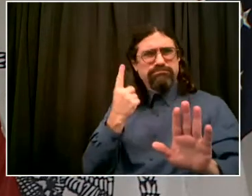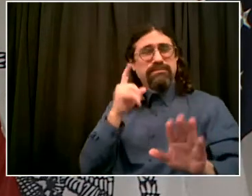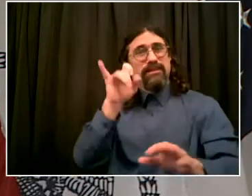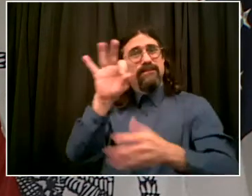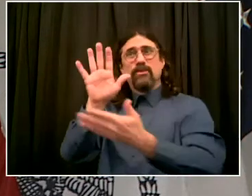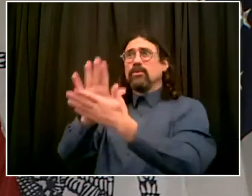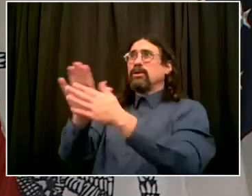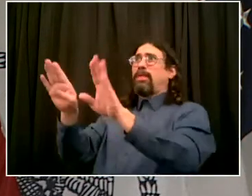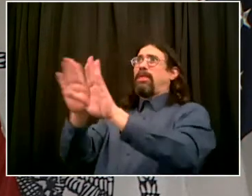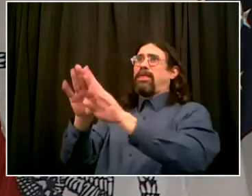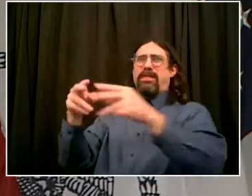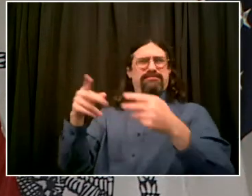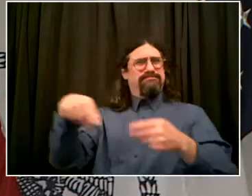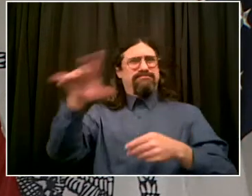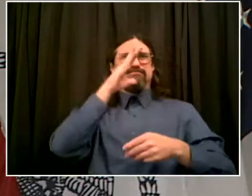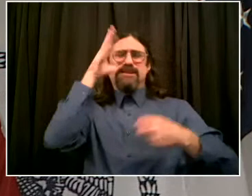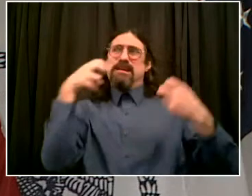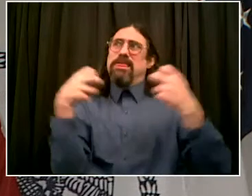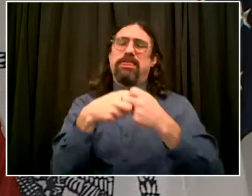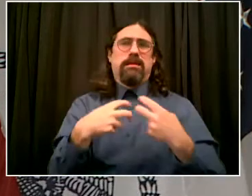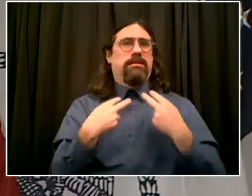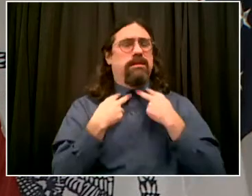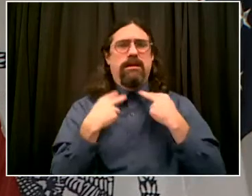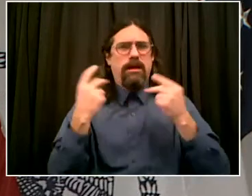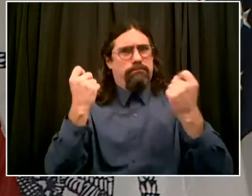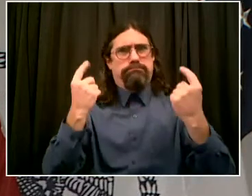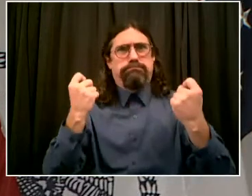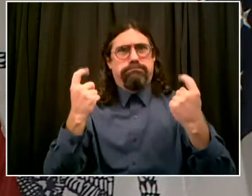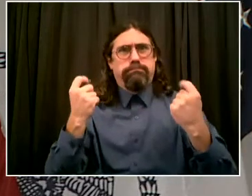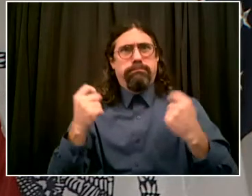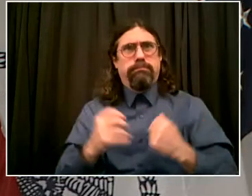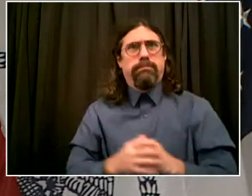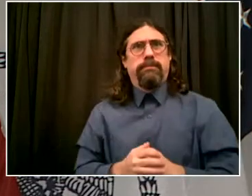OR 48 HOURS. NOW THE LONGEST IS 10 DAYS BECAUSE THE